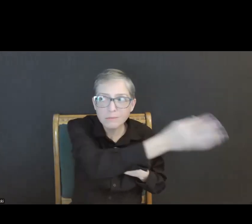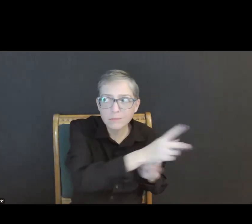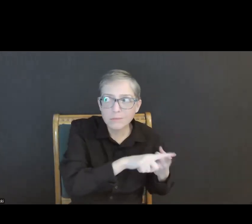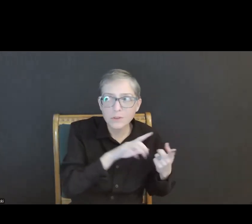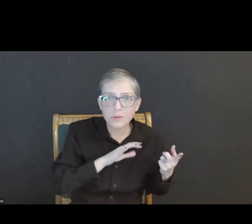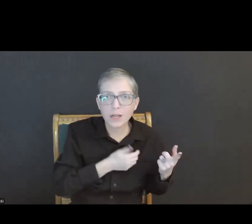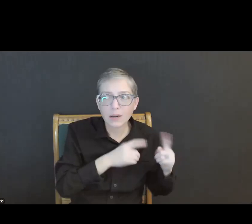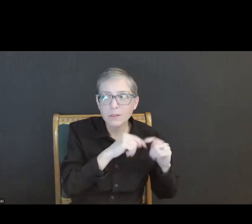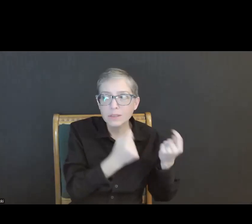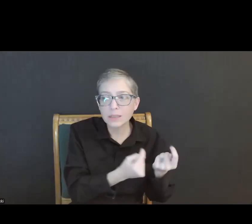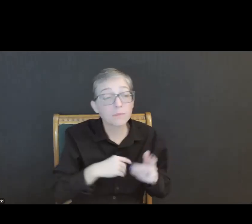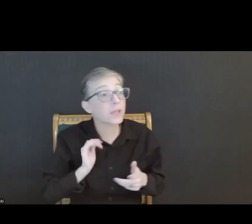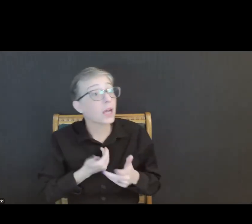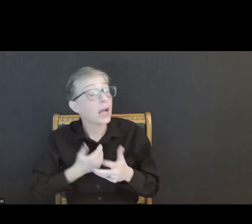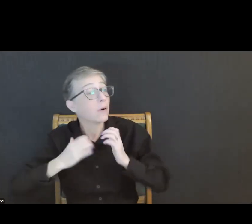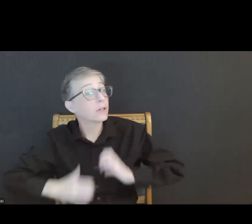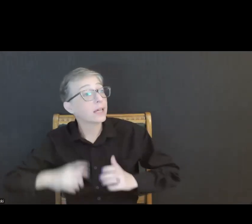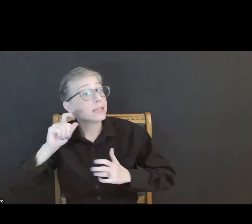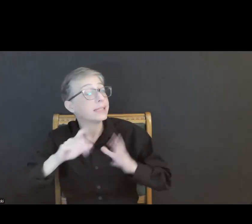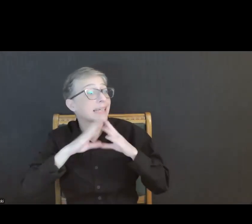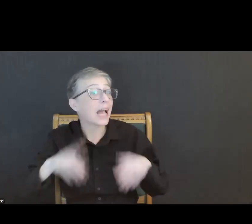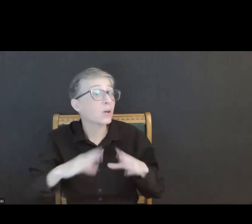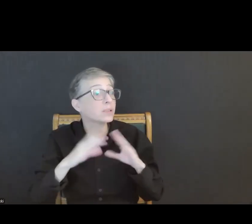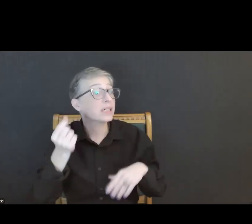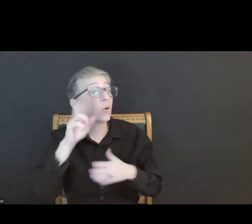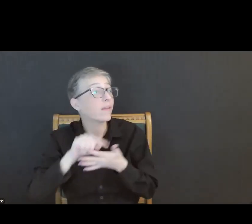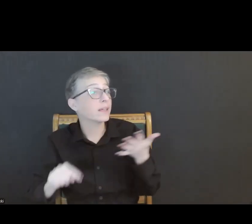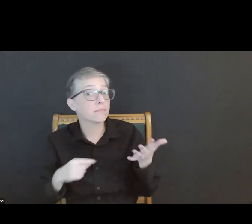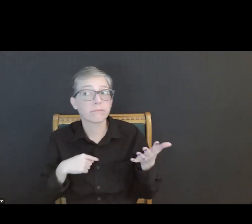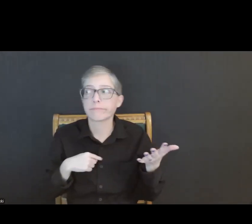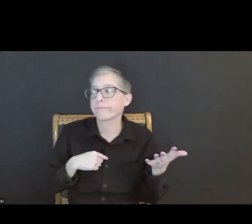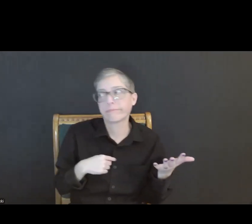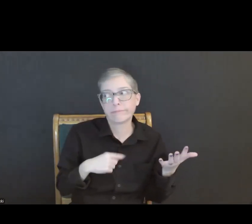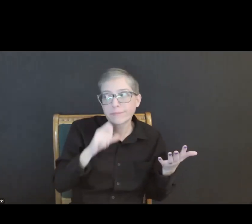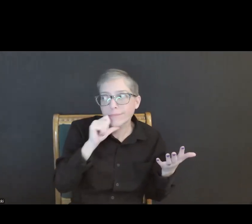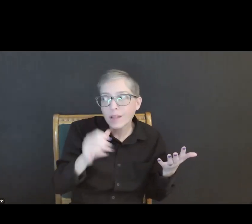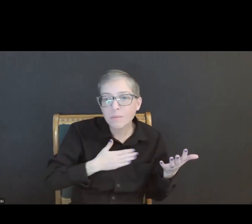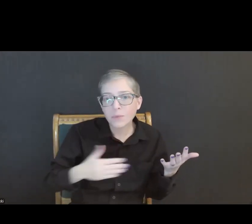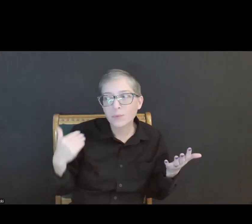and this or that that is not what I do as well as now you're s when when I did get the opportunity